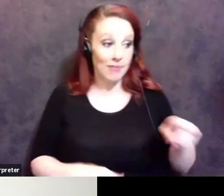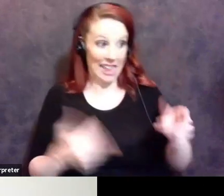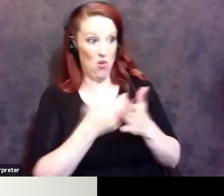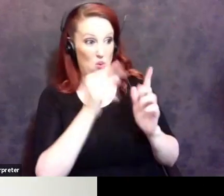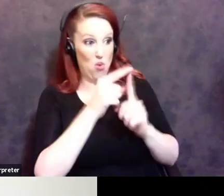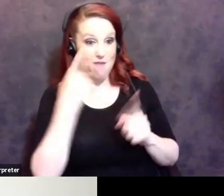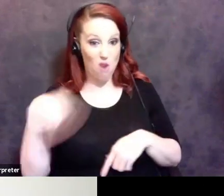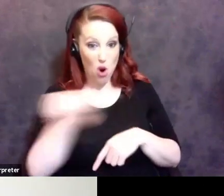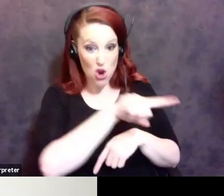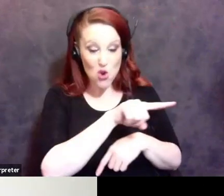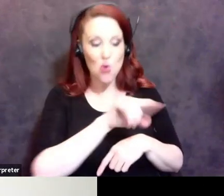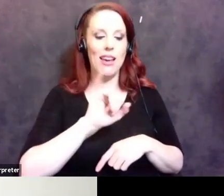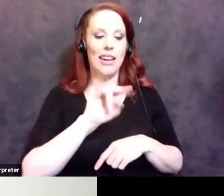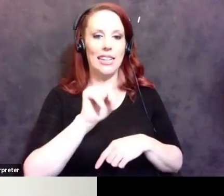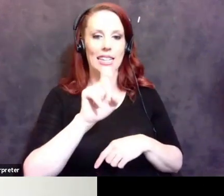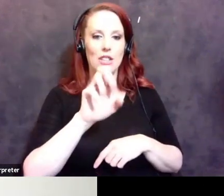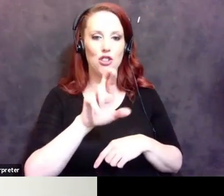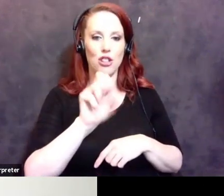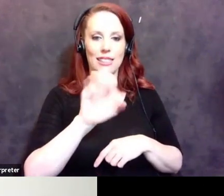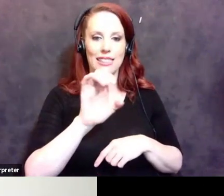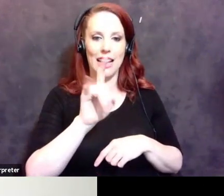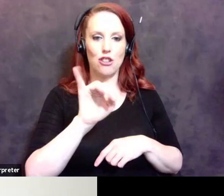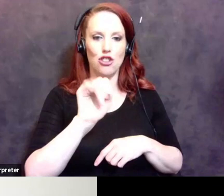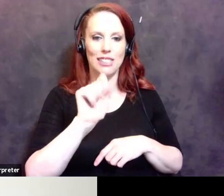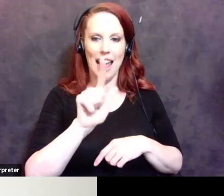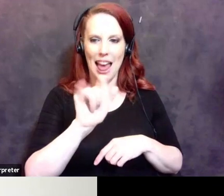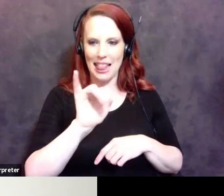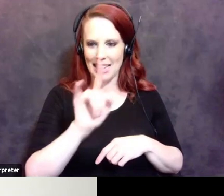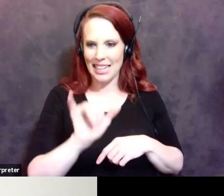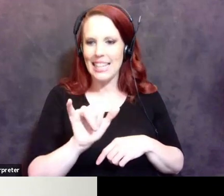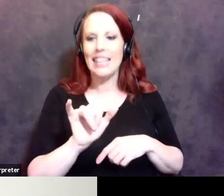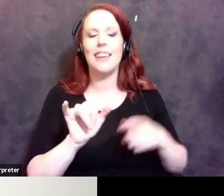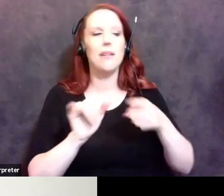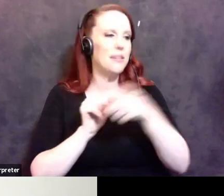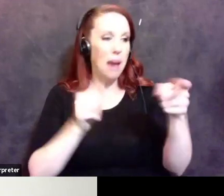hold multiple oppressed identities. I like defining things because it was interesting